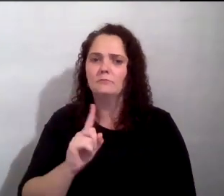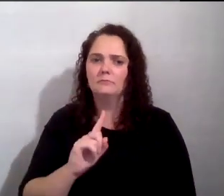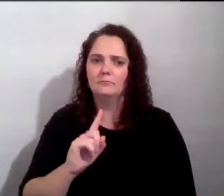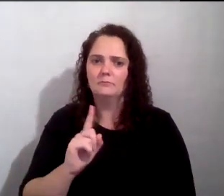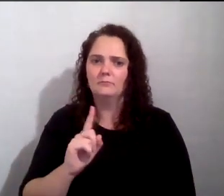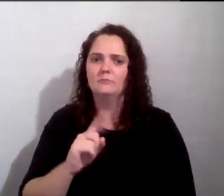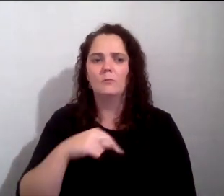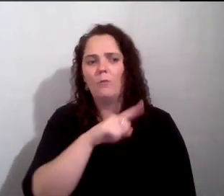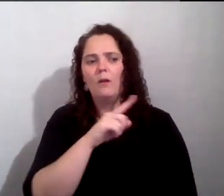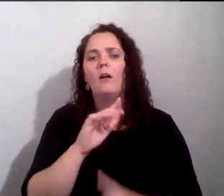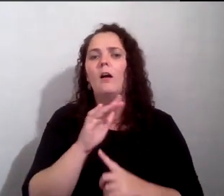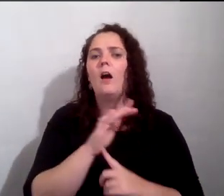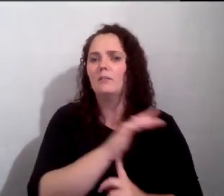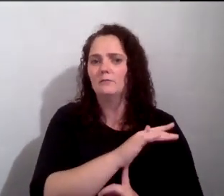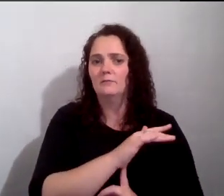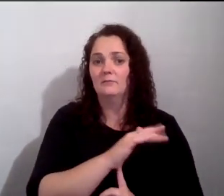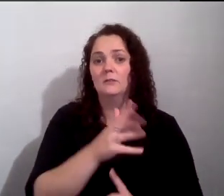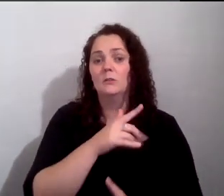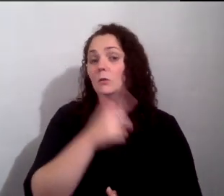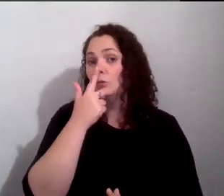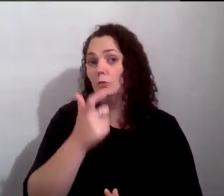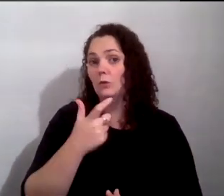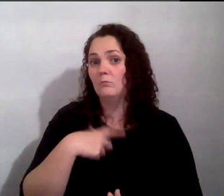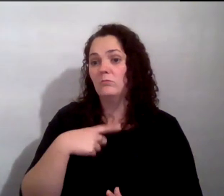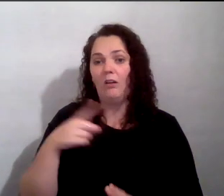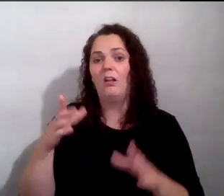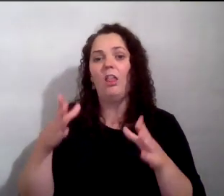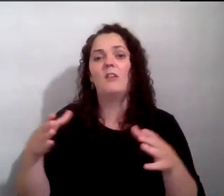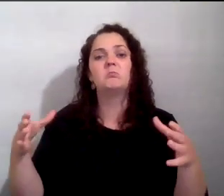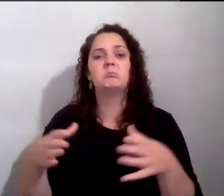their livestock. So the energy of this work is